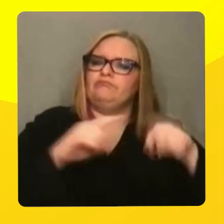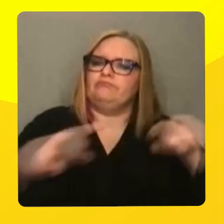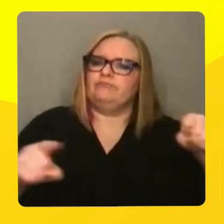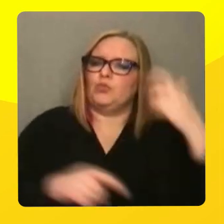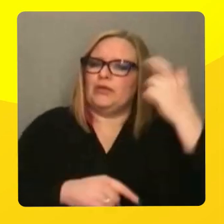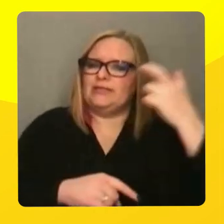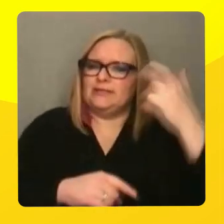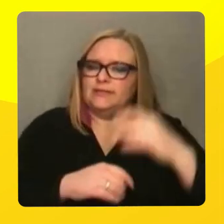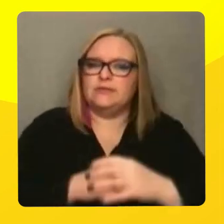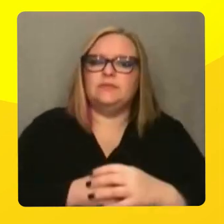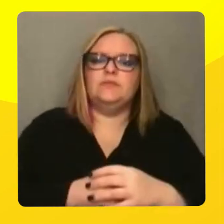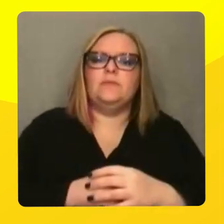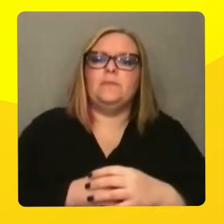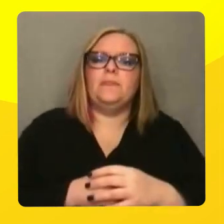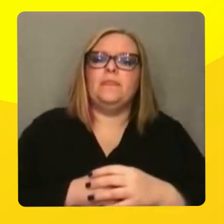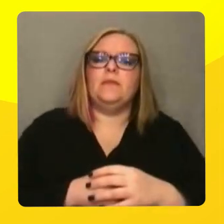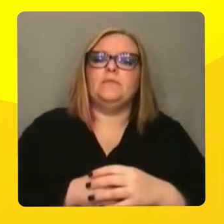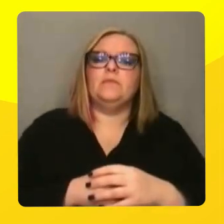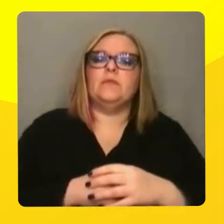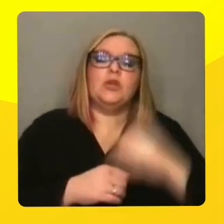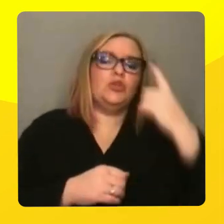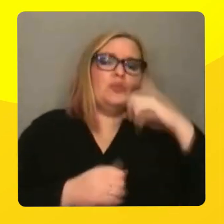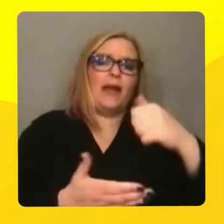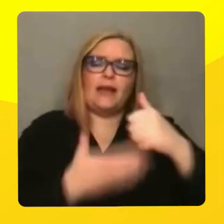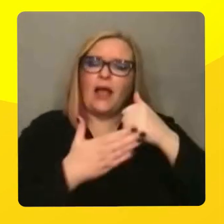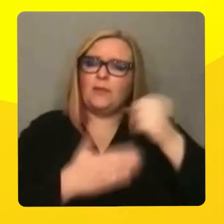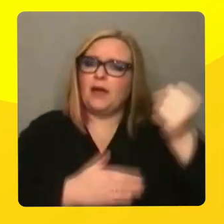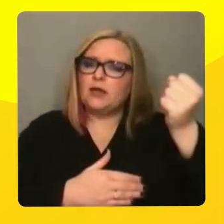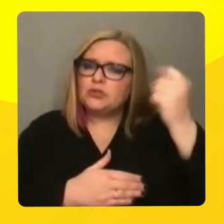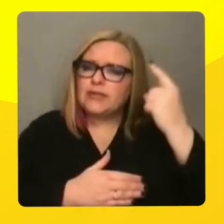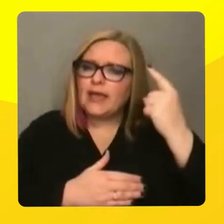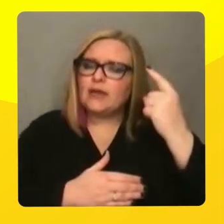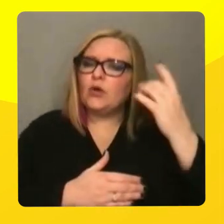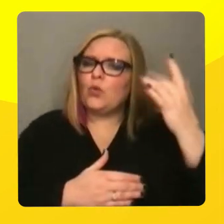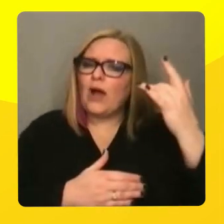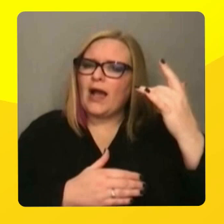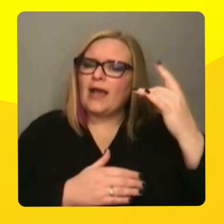Lauren, can you help us understand why invest in computer science teachers?